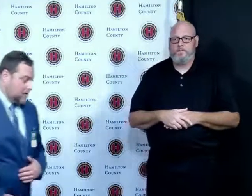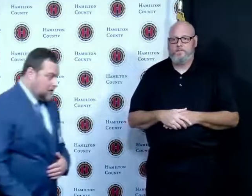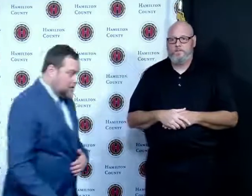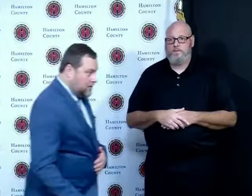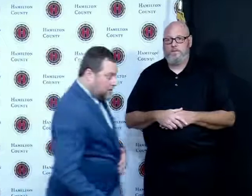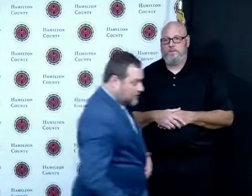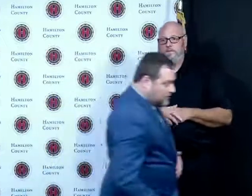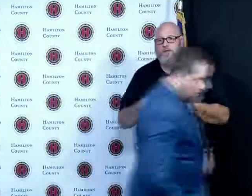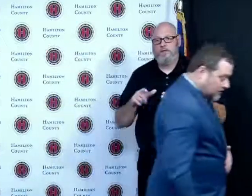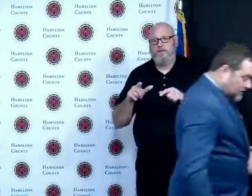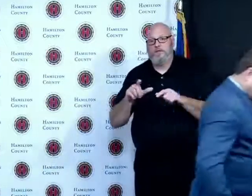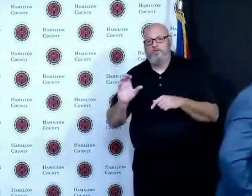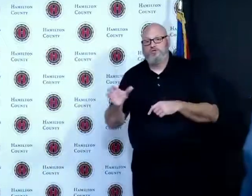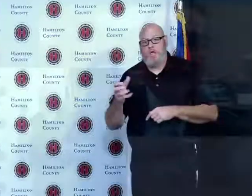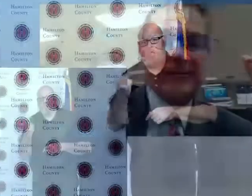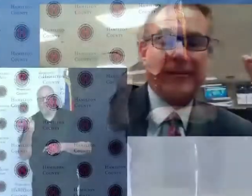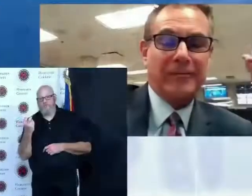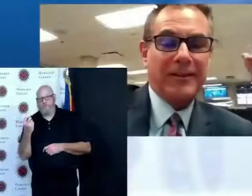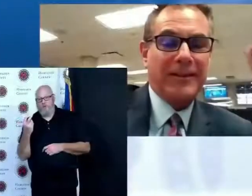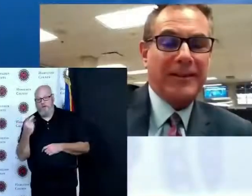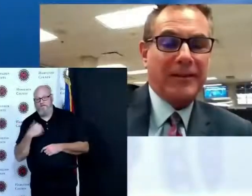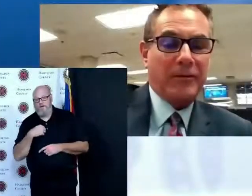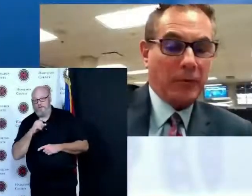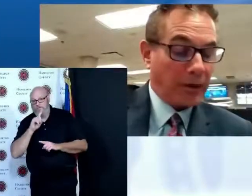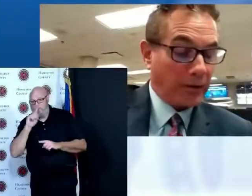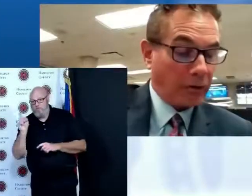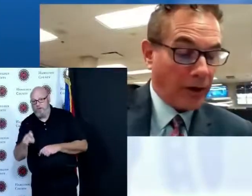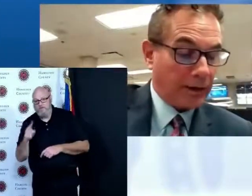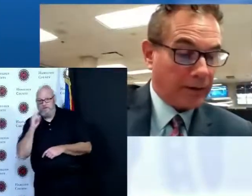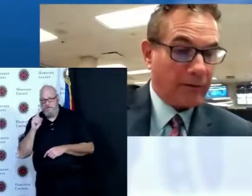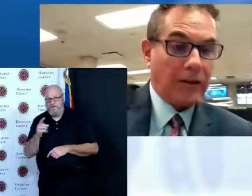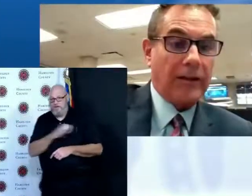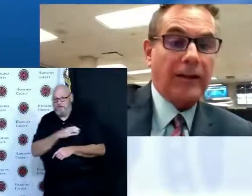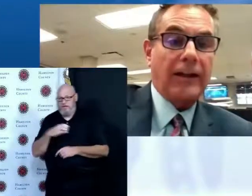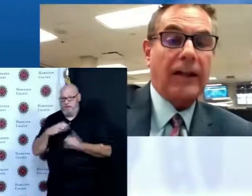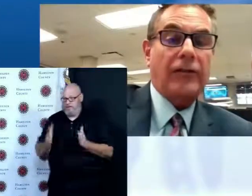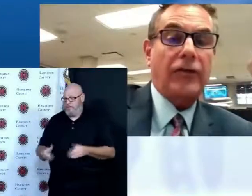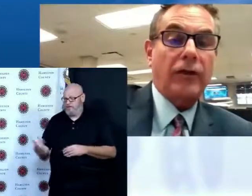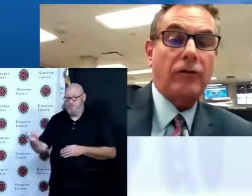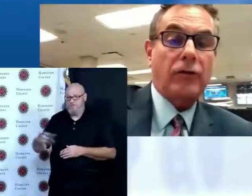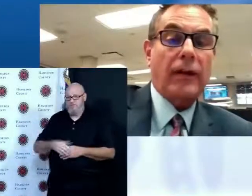I believe it's Commissioner Driehaus we'll give it a shot and if you need to cast it off to Greg